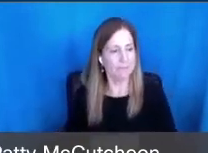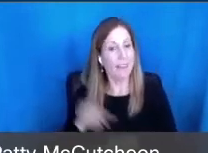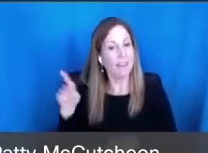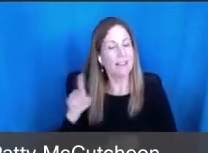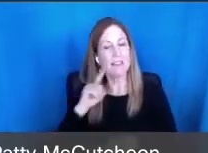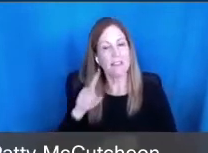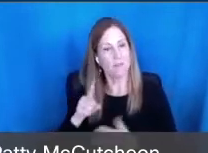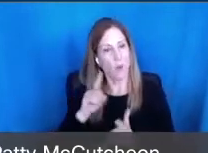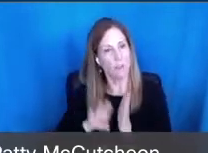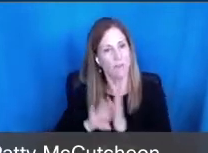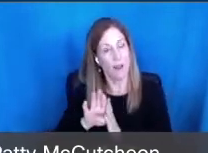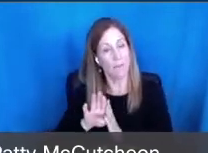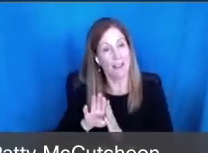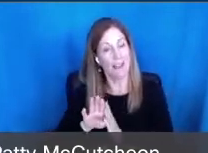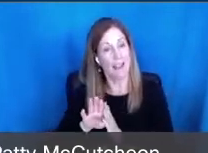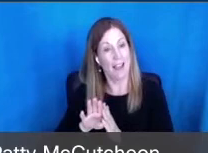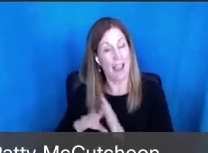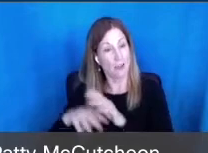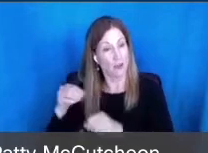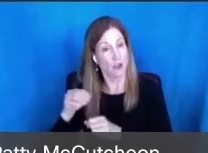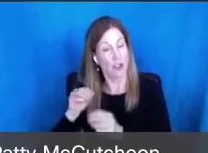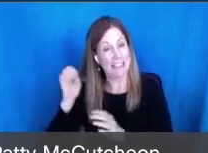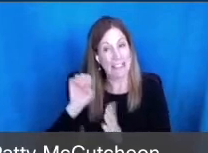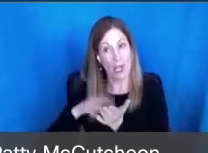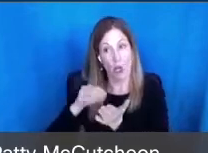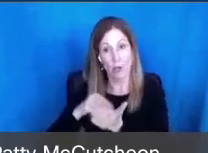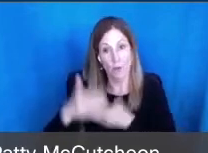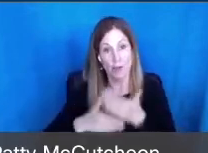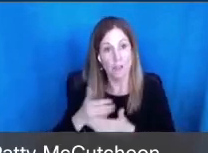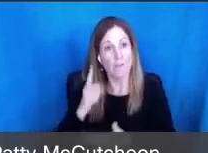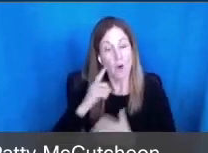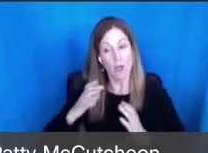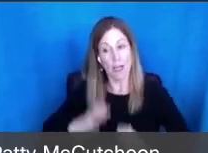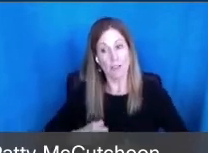eLearning project, so a project for customers who are not internal employees,